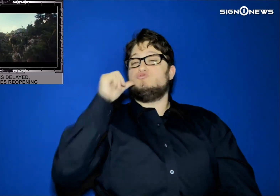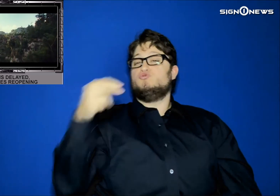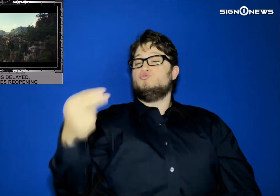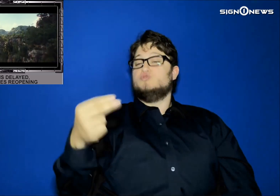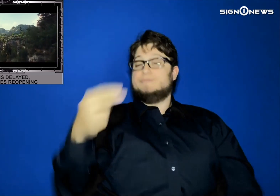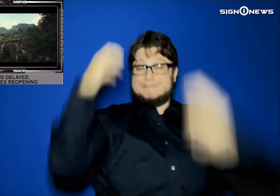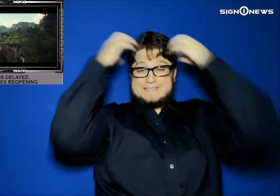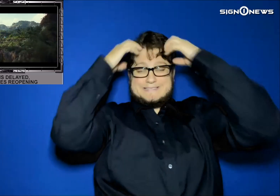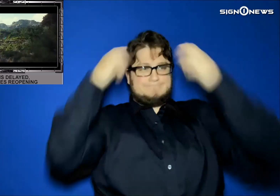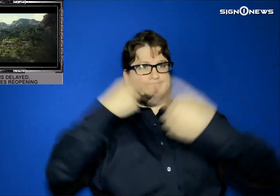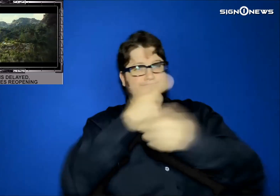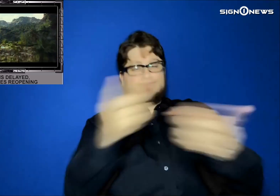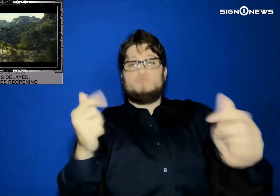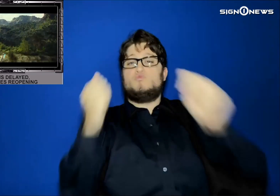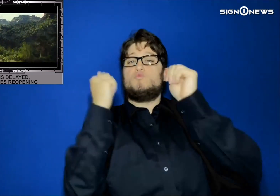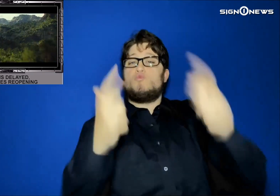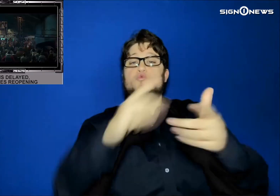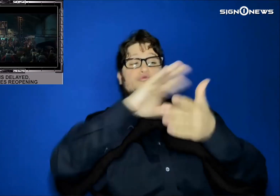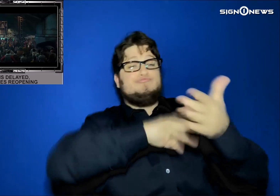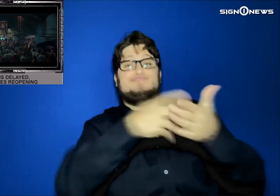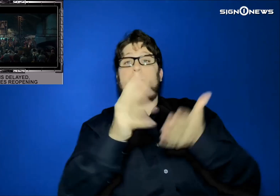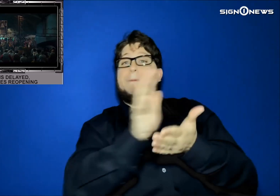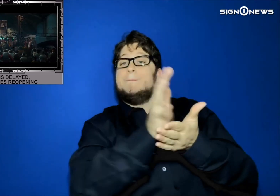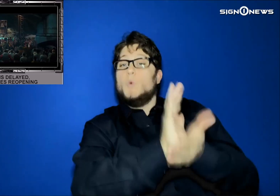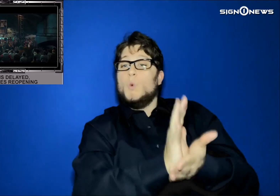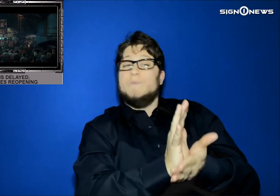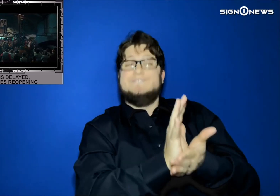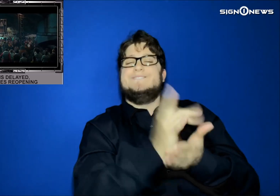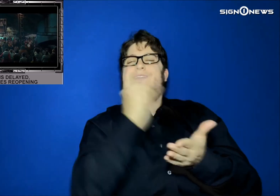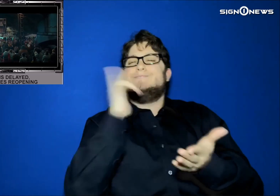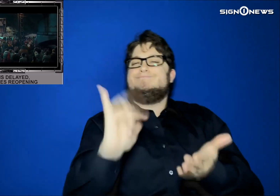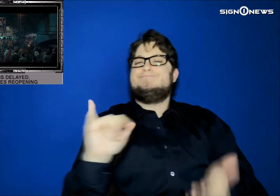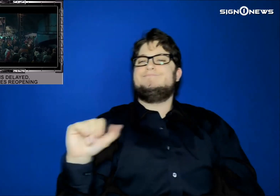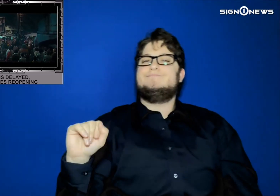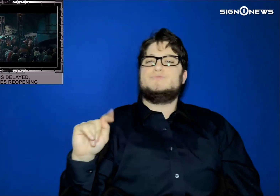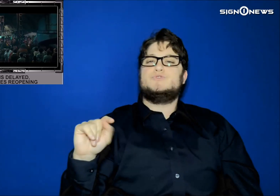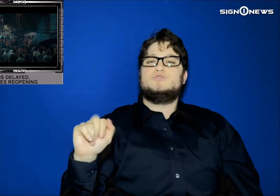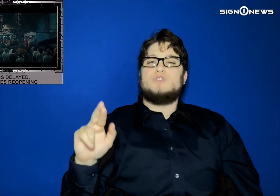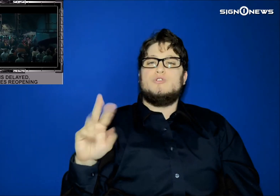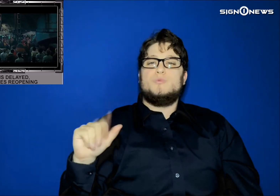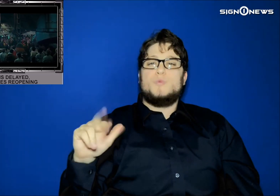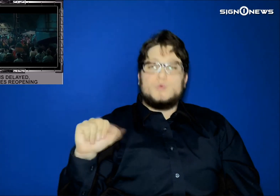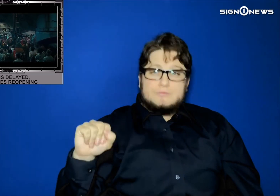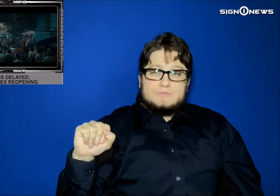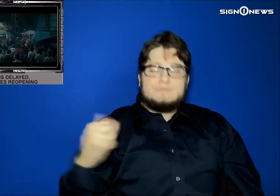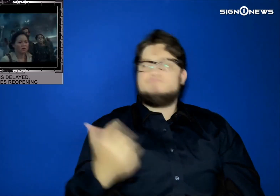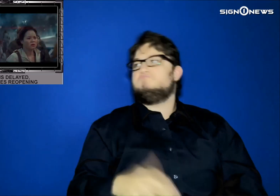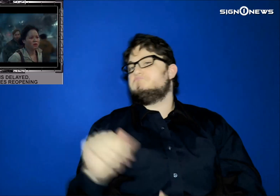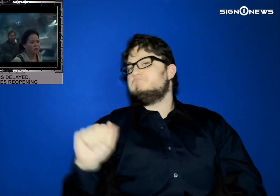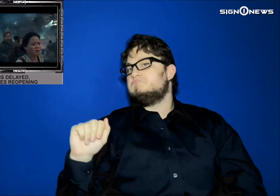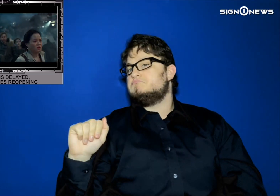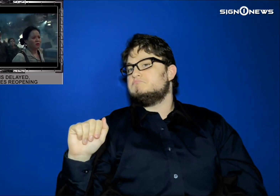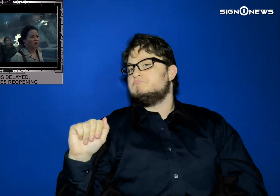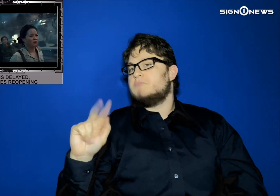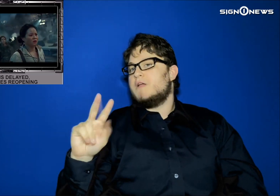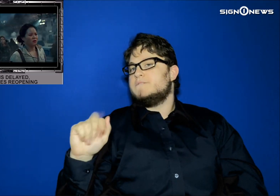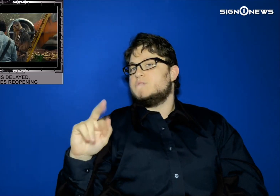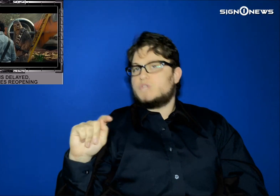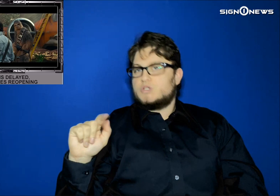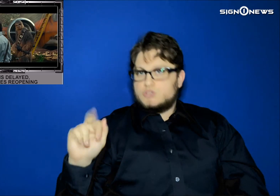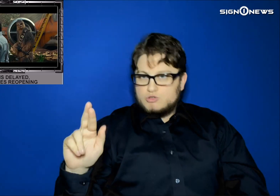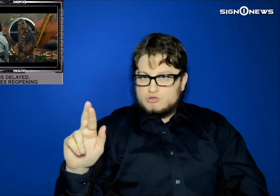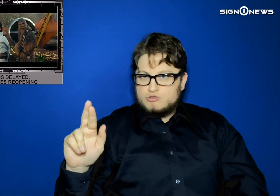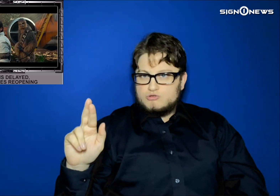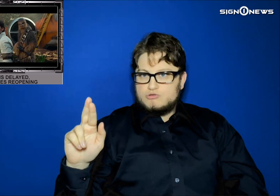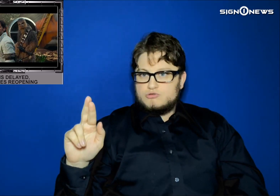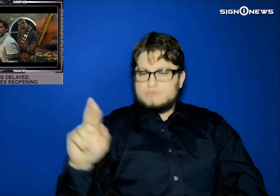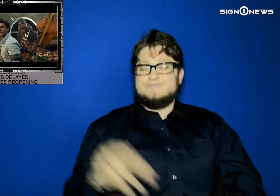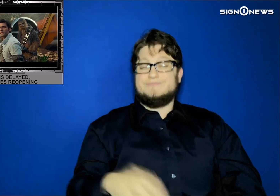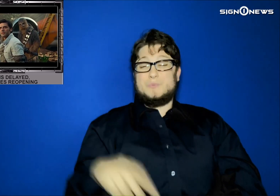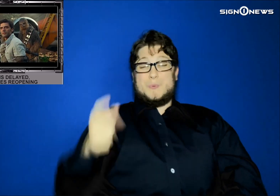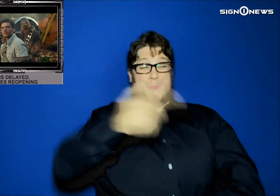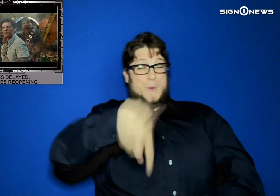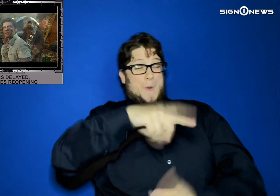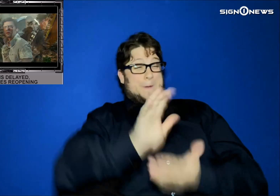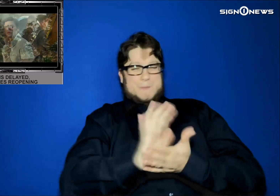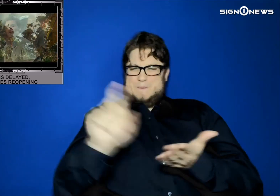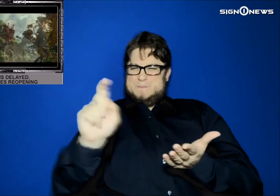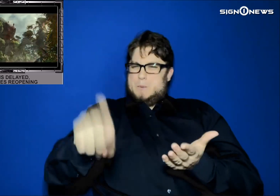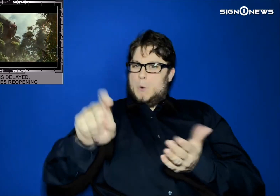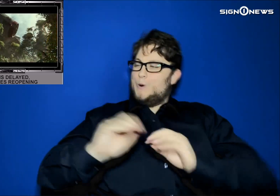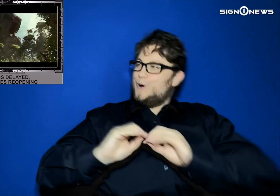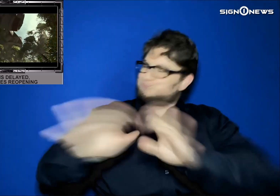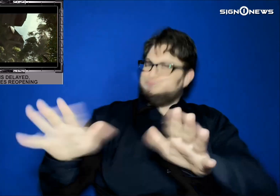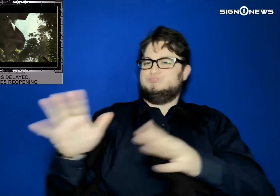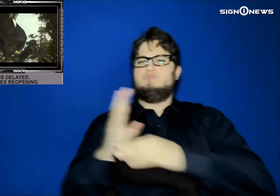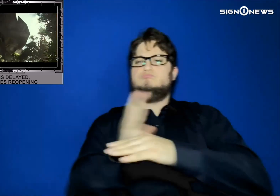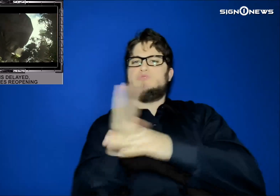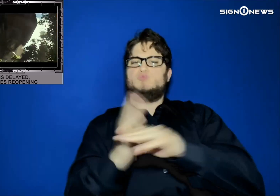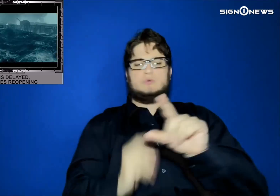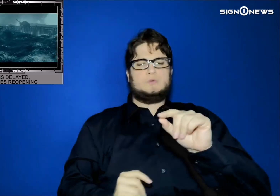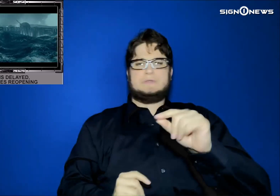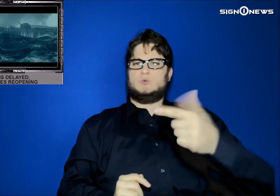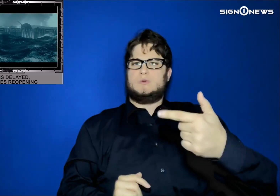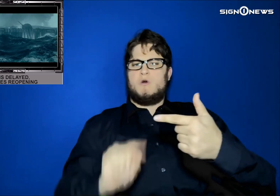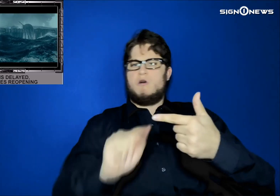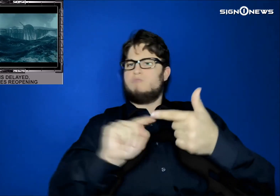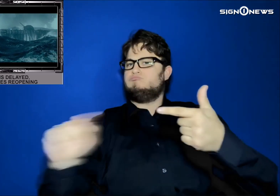Thursday Disney announced all scheduled "Star Wars" and "Avatar" films between 2021 and